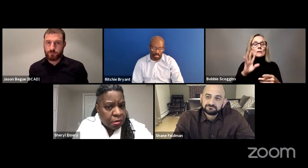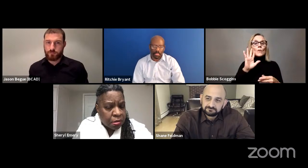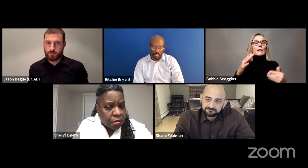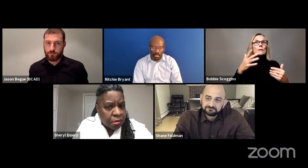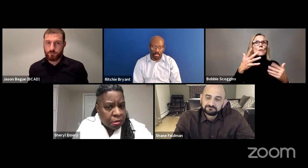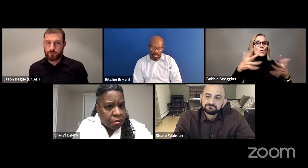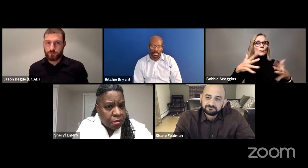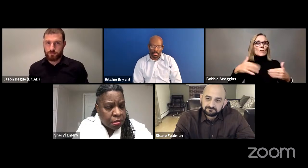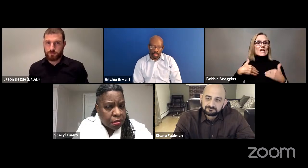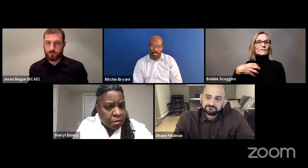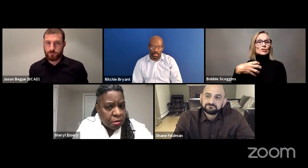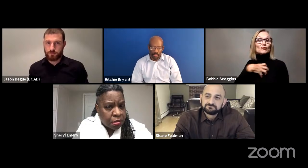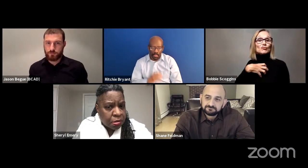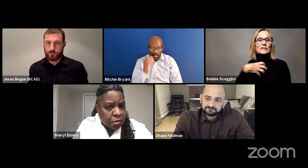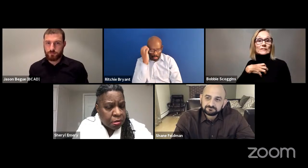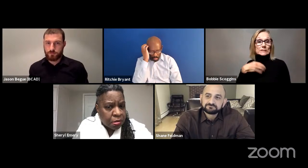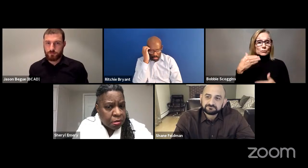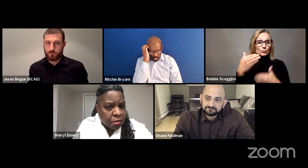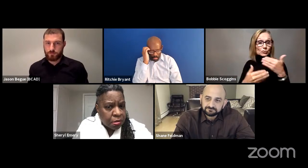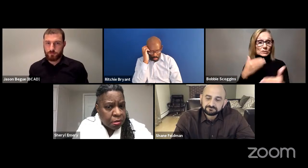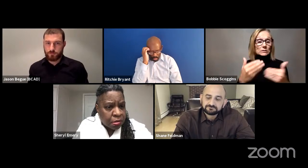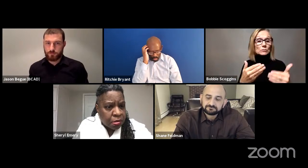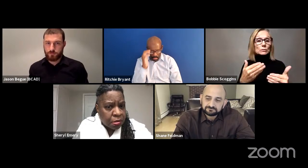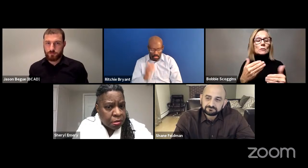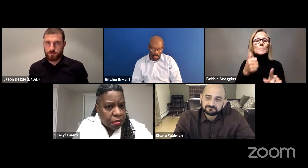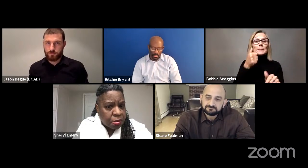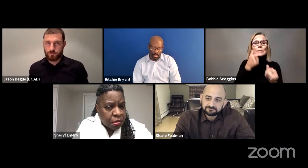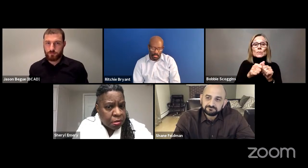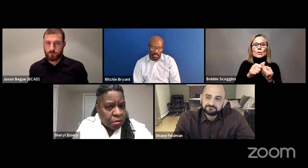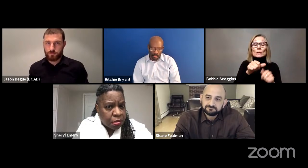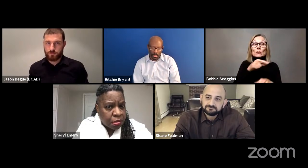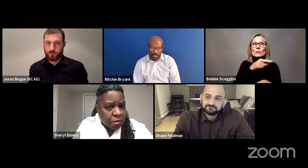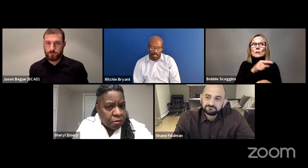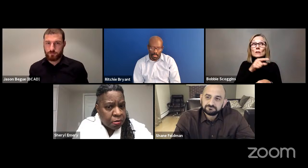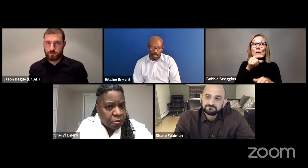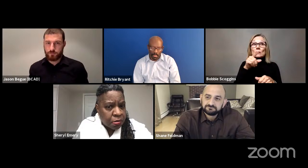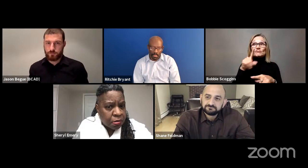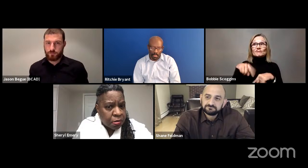made the decision that they will decide, and they already have a grievance province in